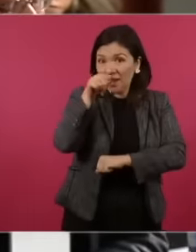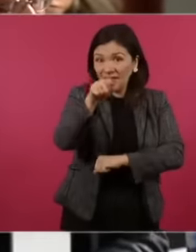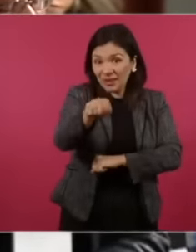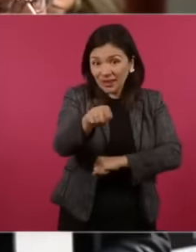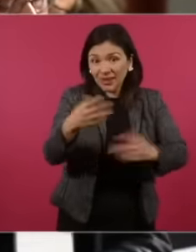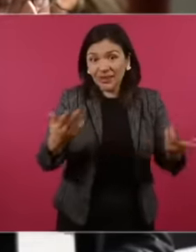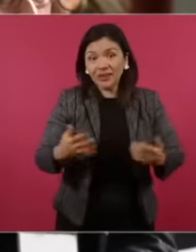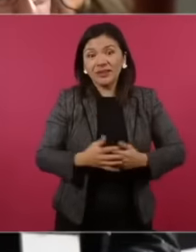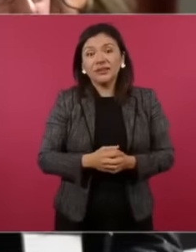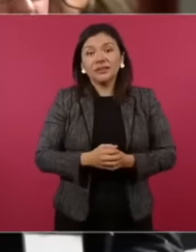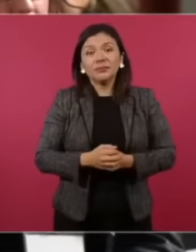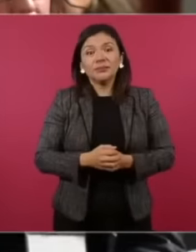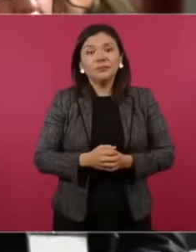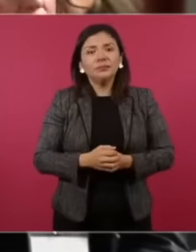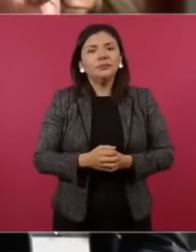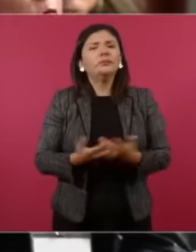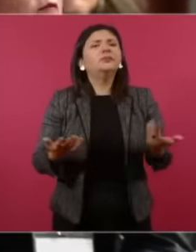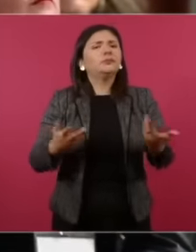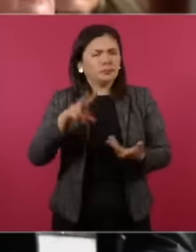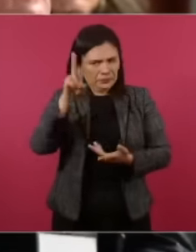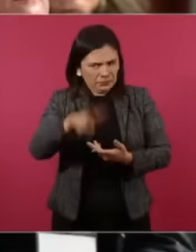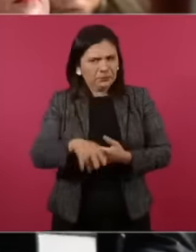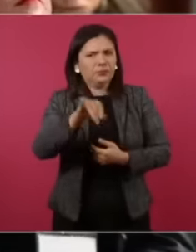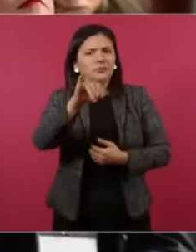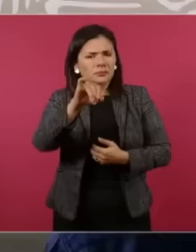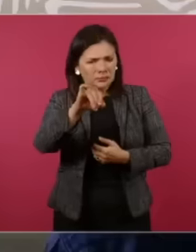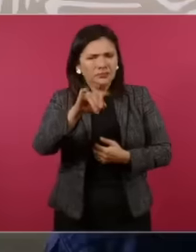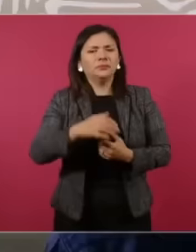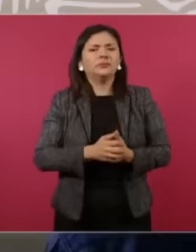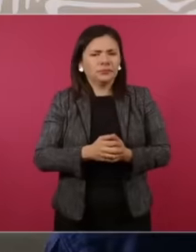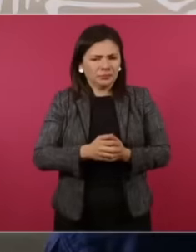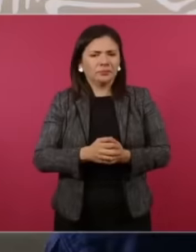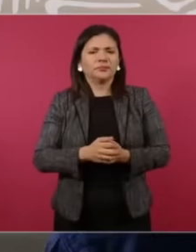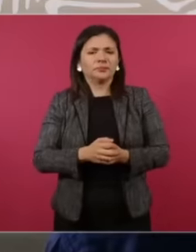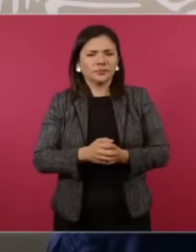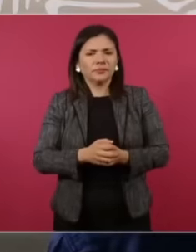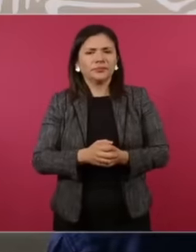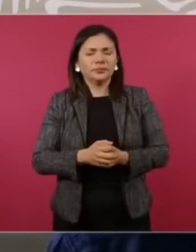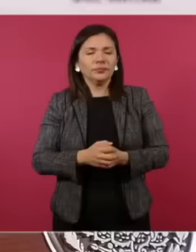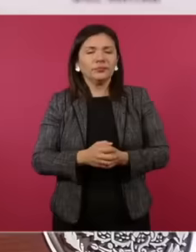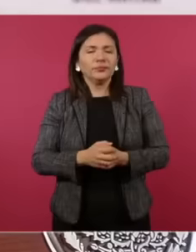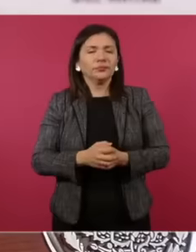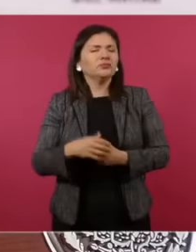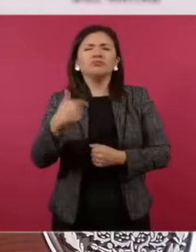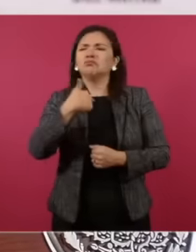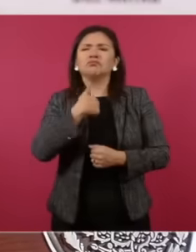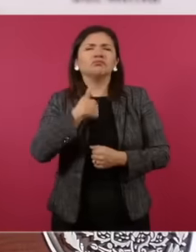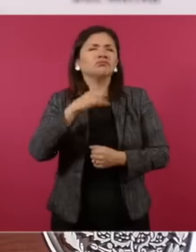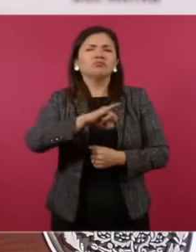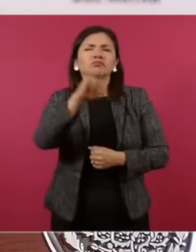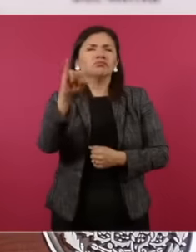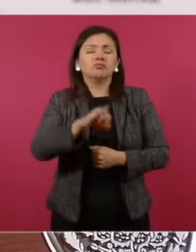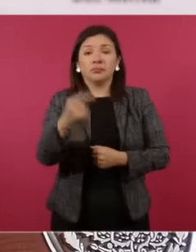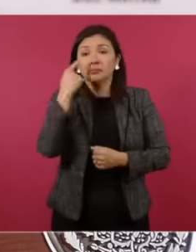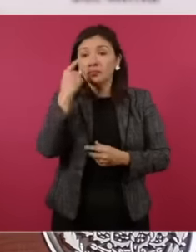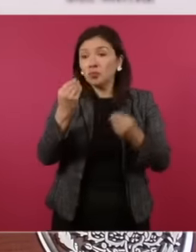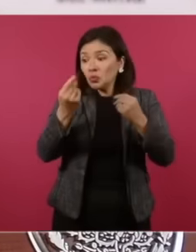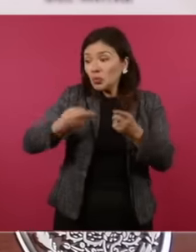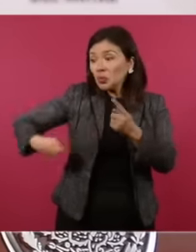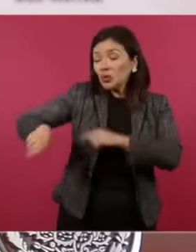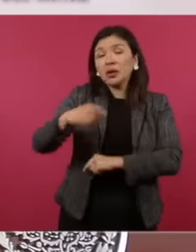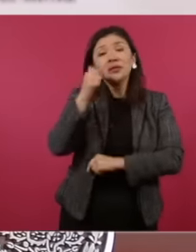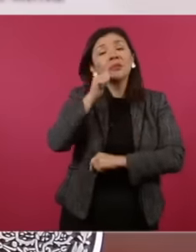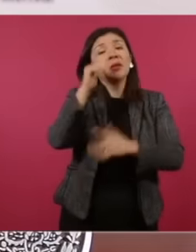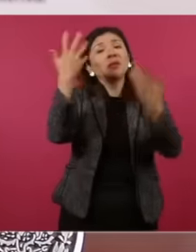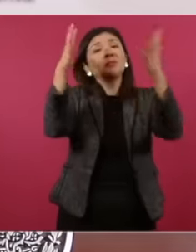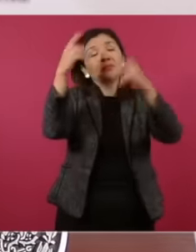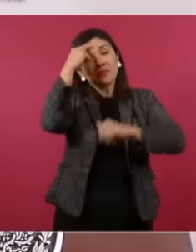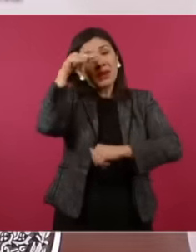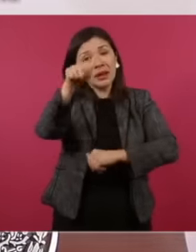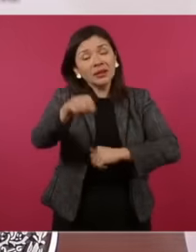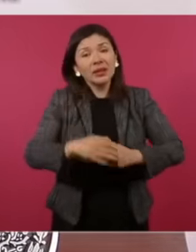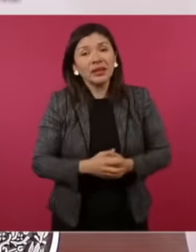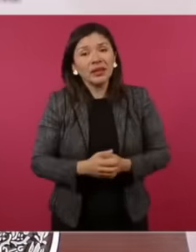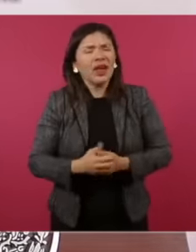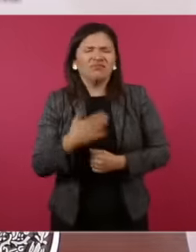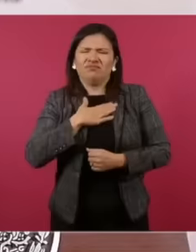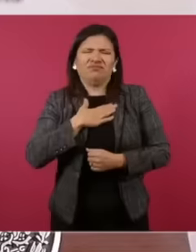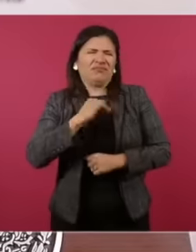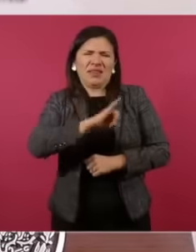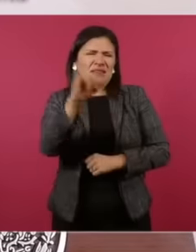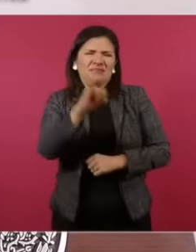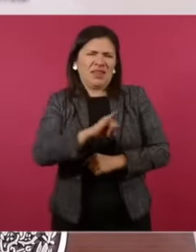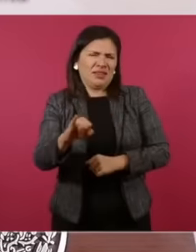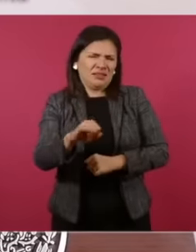no I have never done it and many who are here who applaud you I have never done it this queen